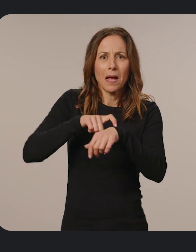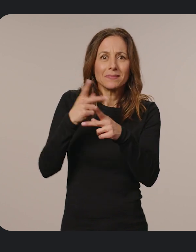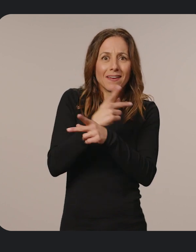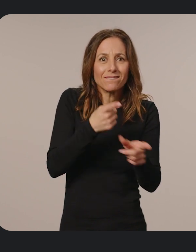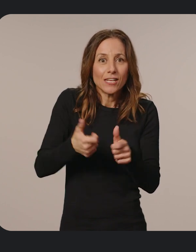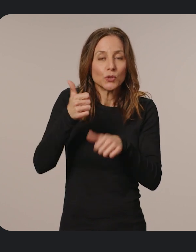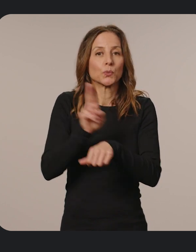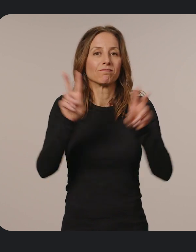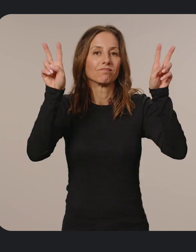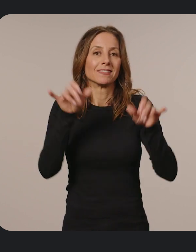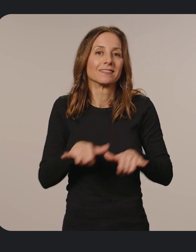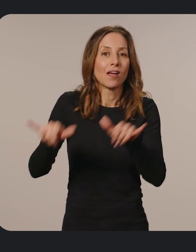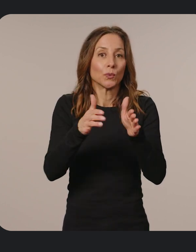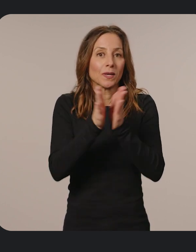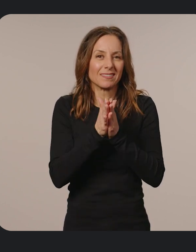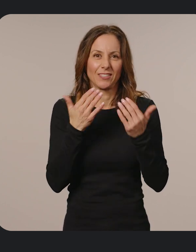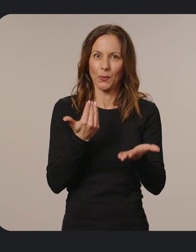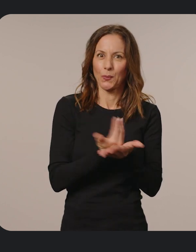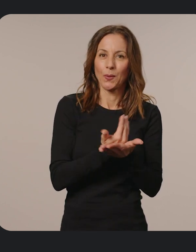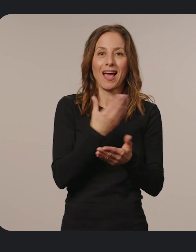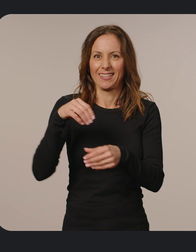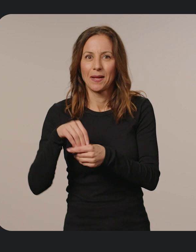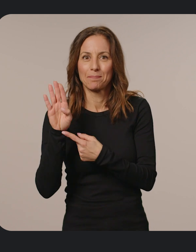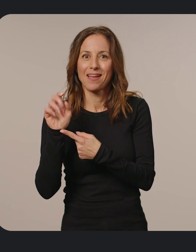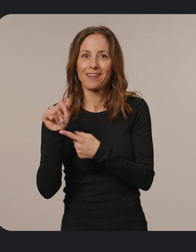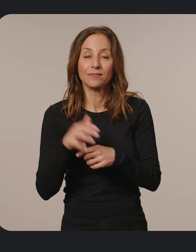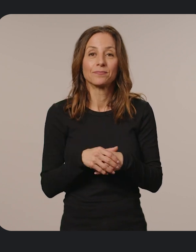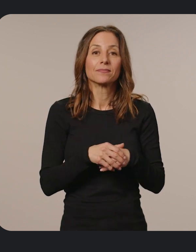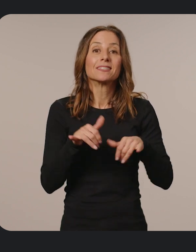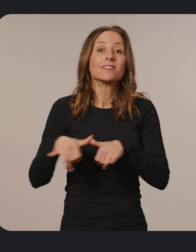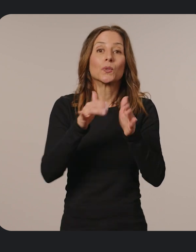times faster using standard requests, which are new and in beta.